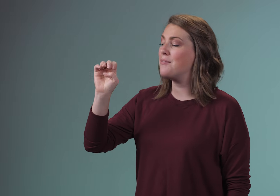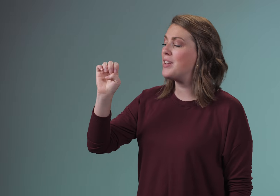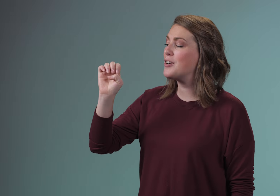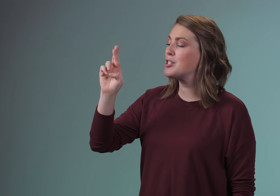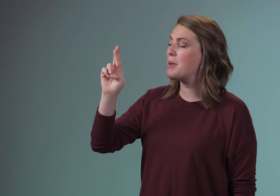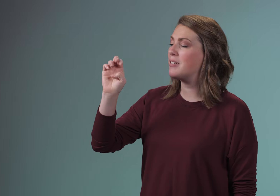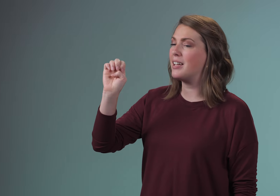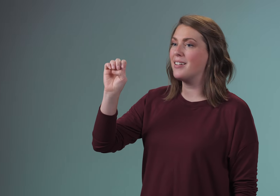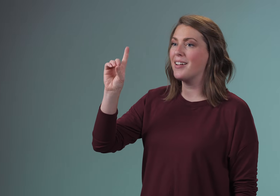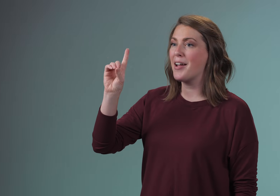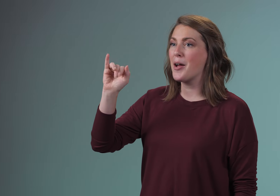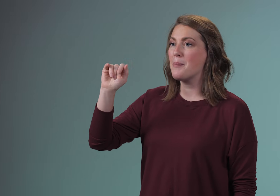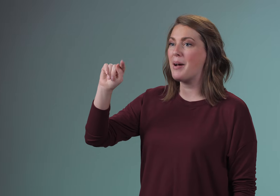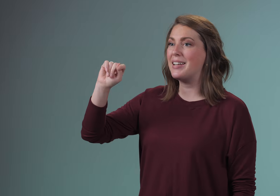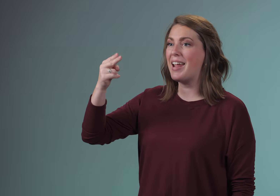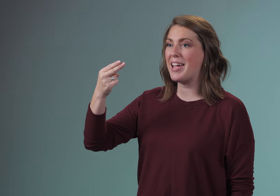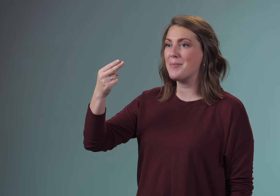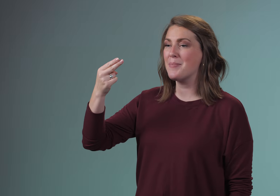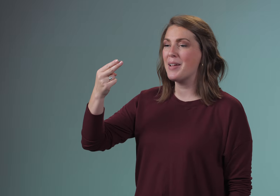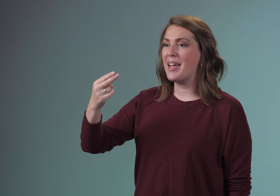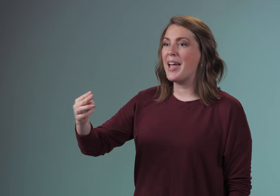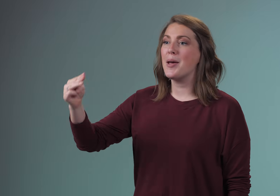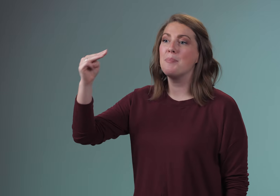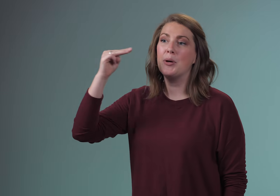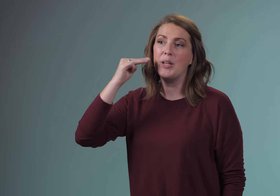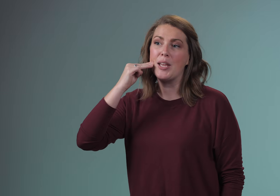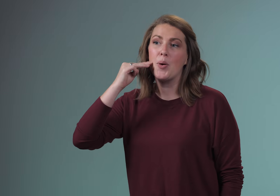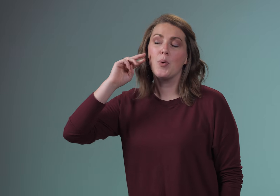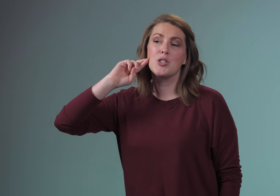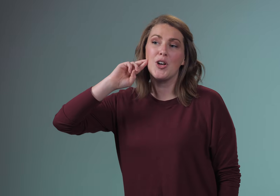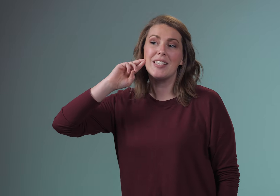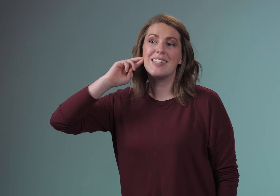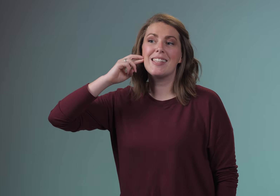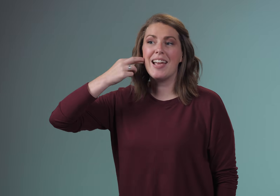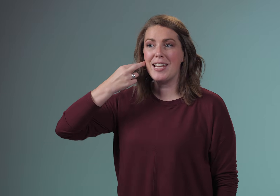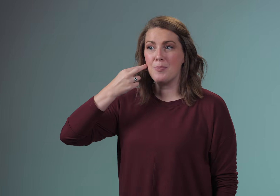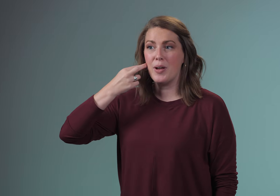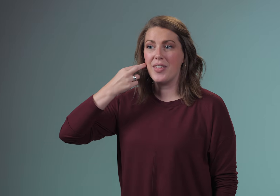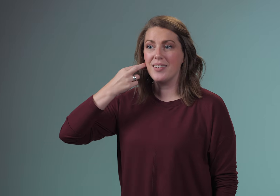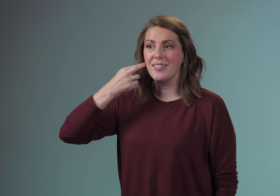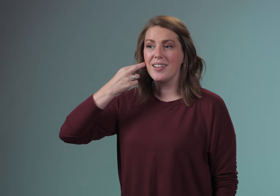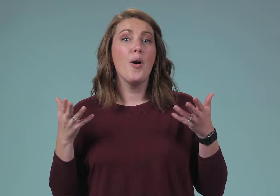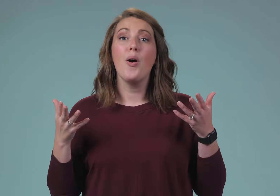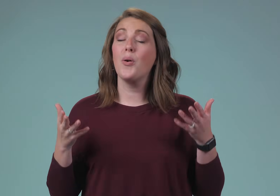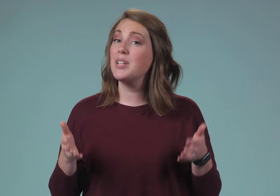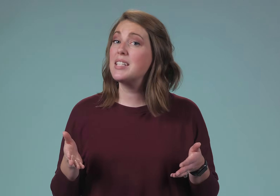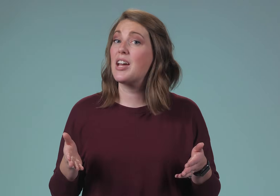fingerspelling my name and putting what's called a sign name with it. Only a deaf